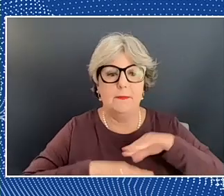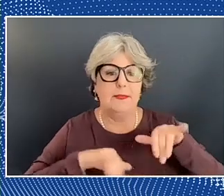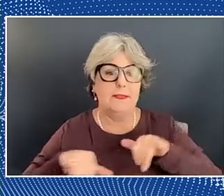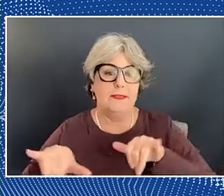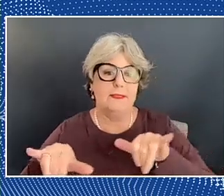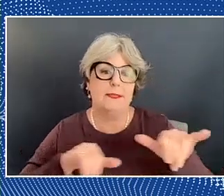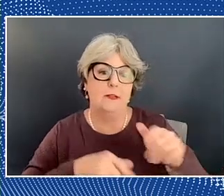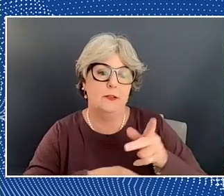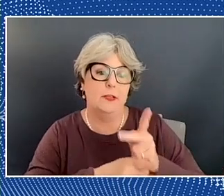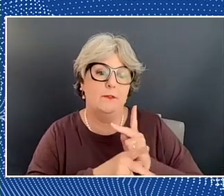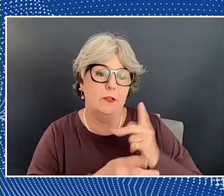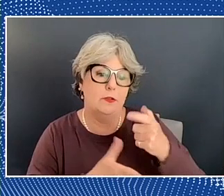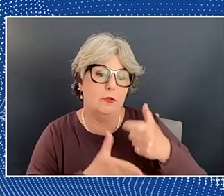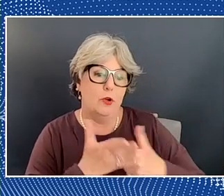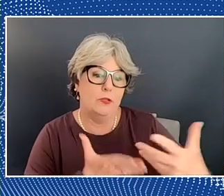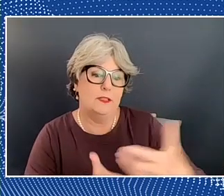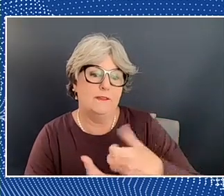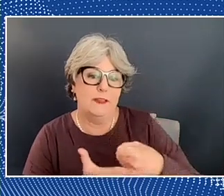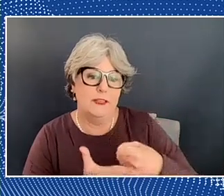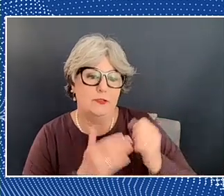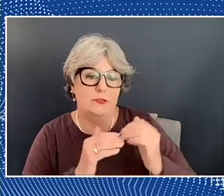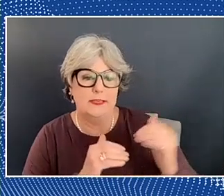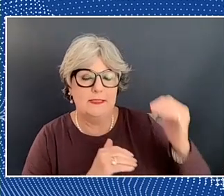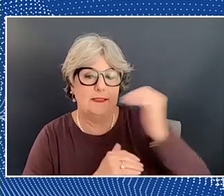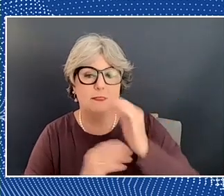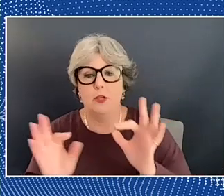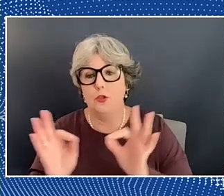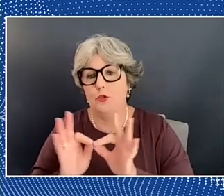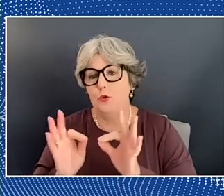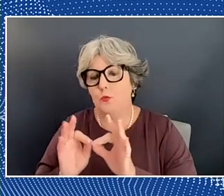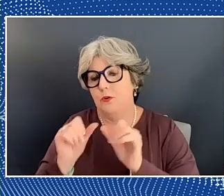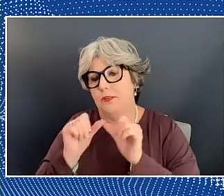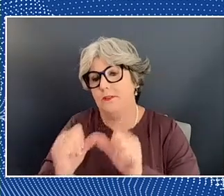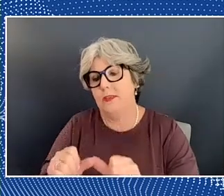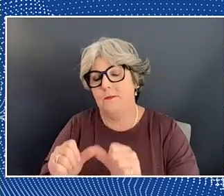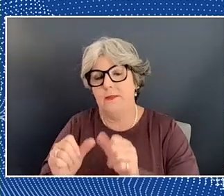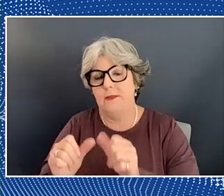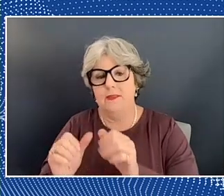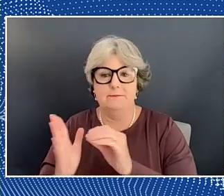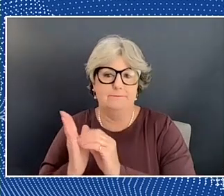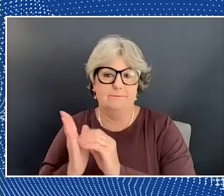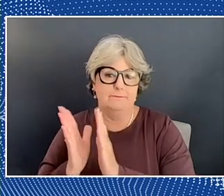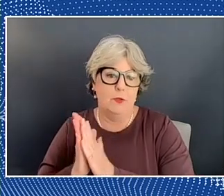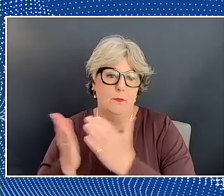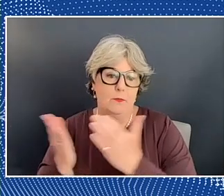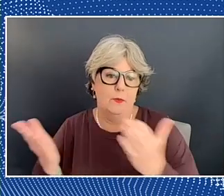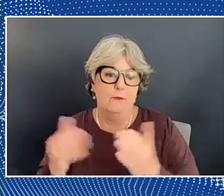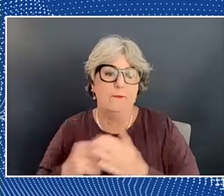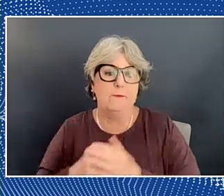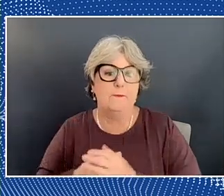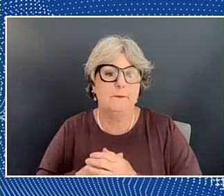cost of collection exceed the value of keeping that debt on the books. While more information would be needed to